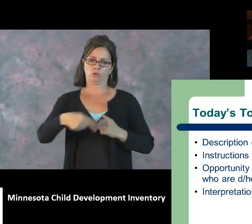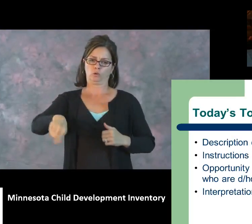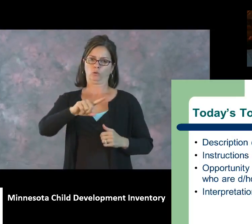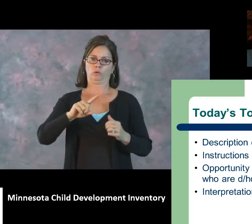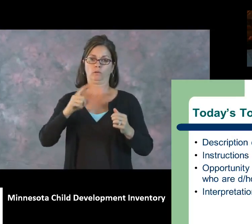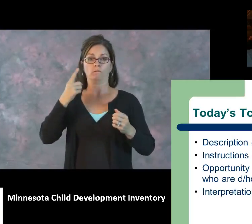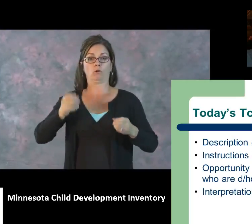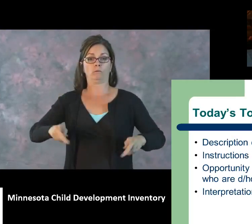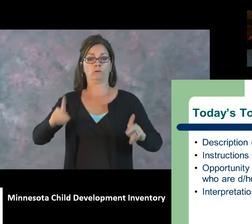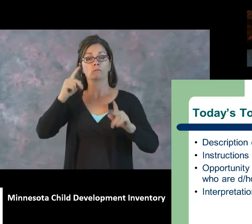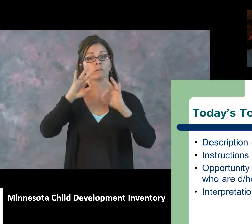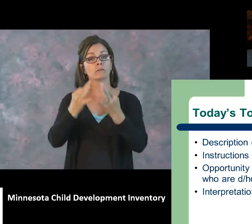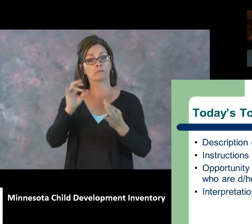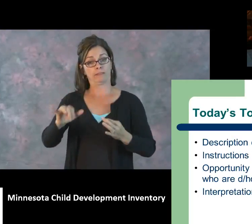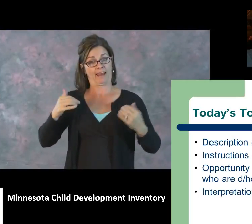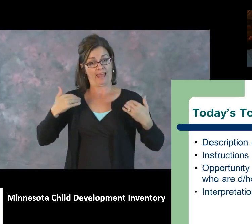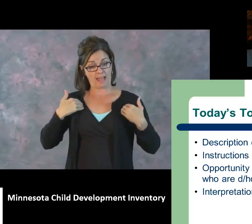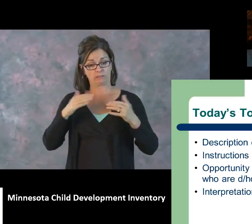for families, who have children with hearing loss